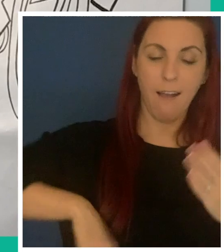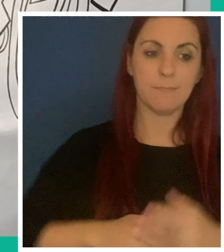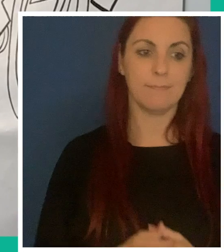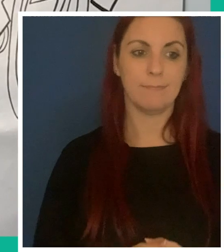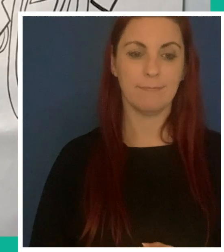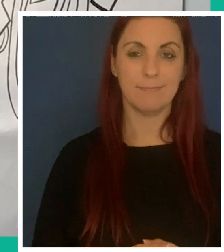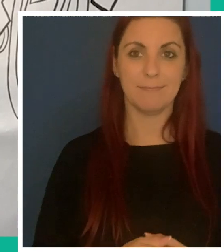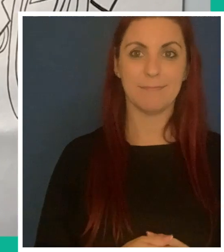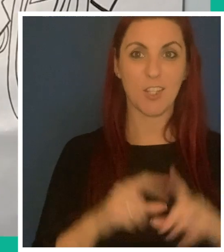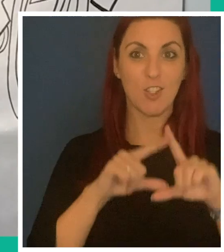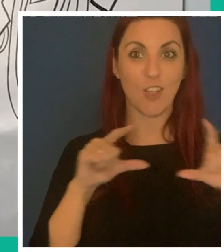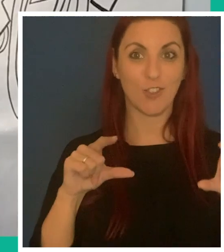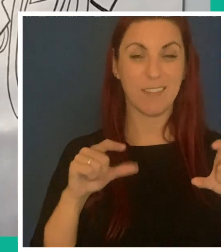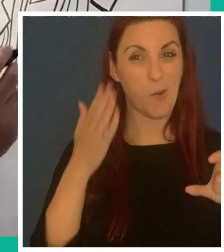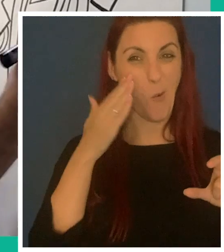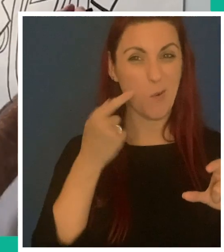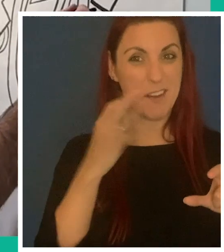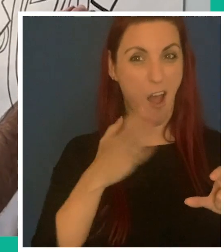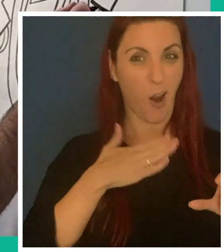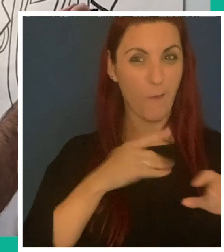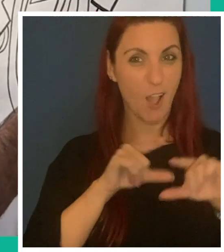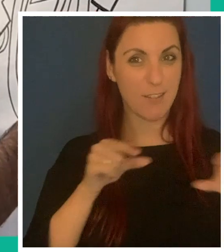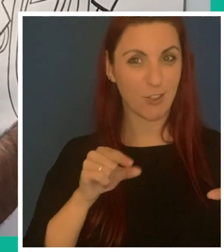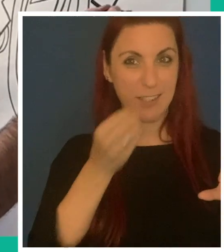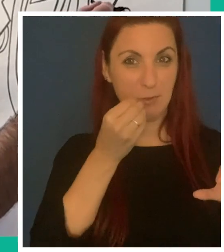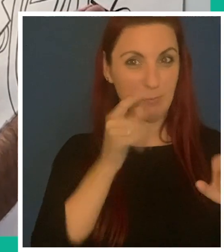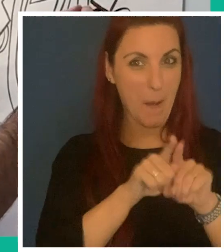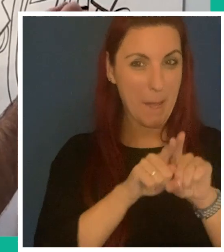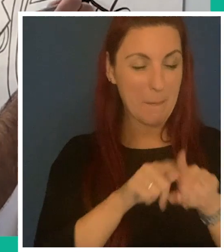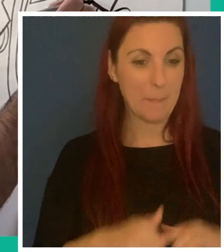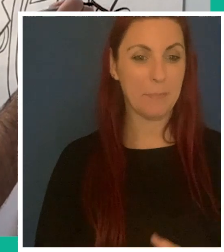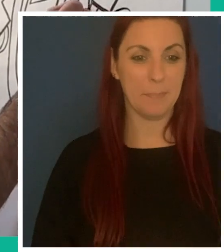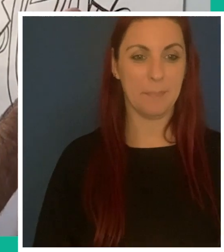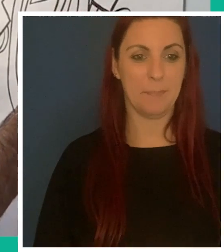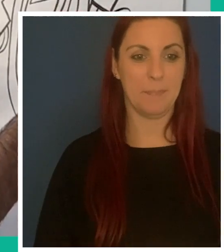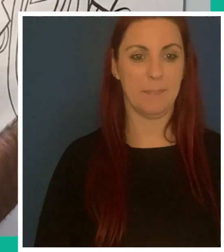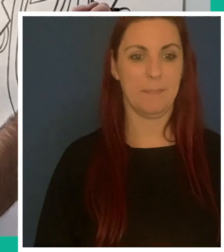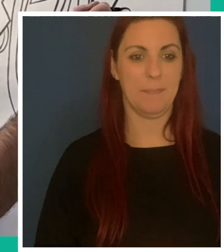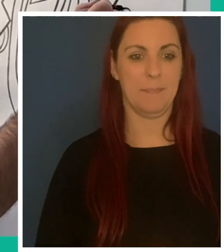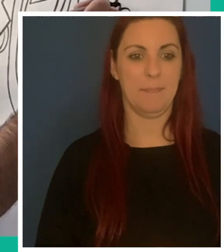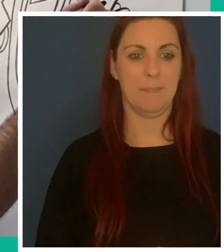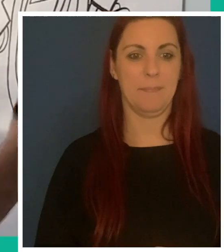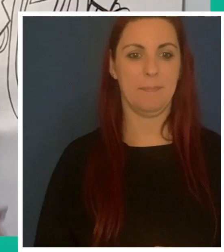we're going to draw some sausages for her fingers again. So one big sausage and two big sausages behind it.